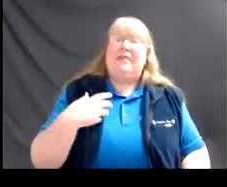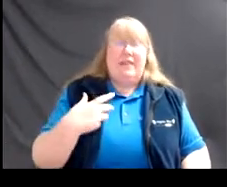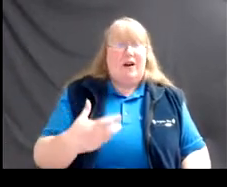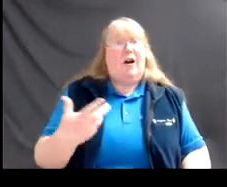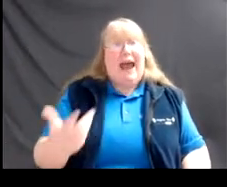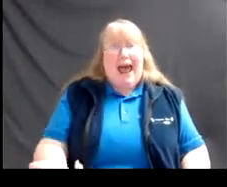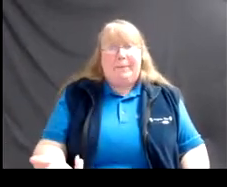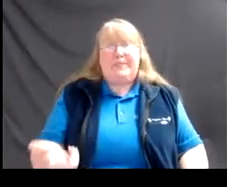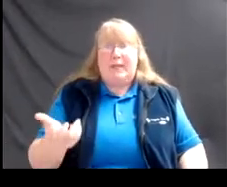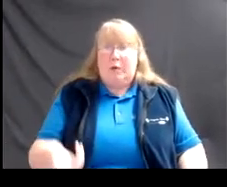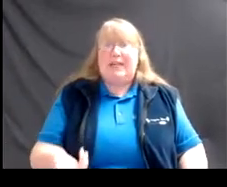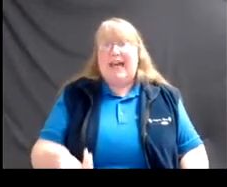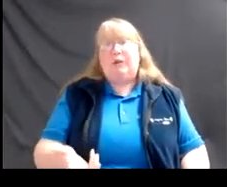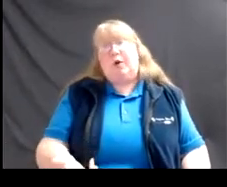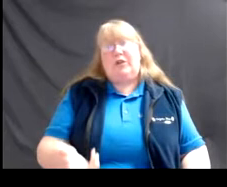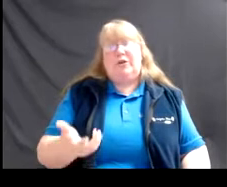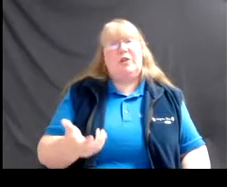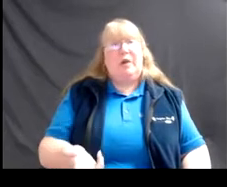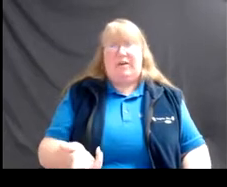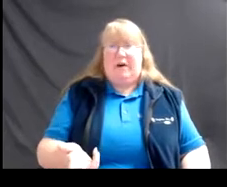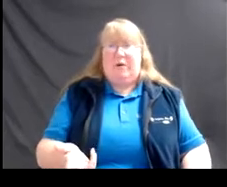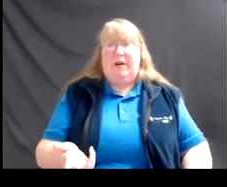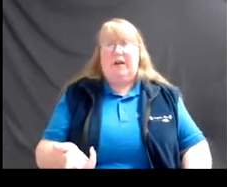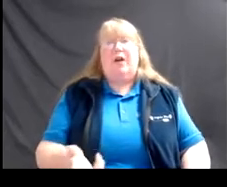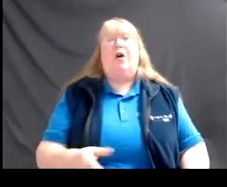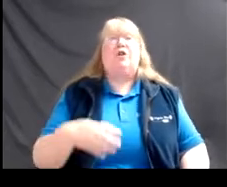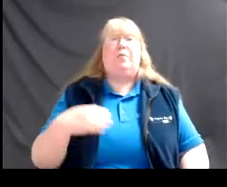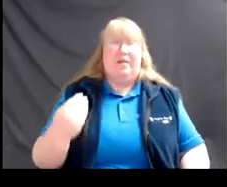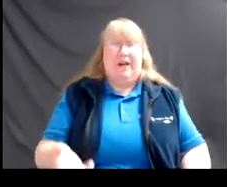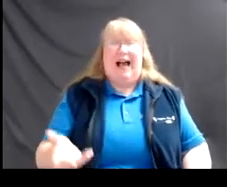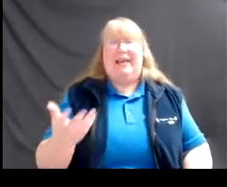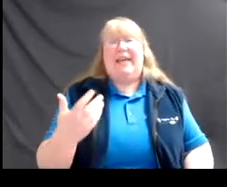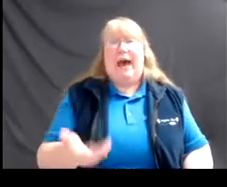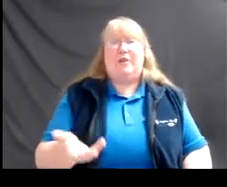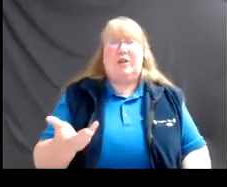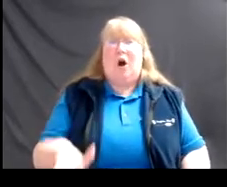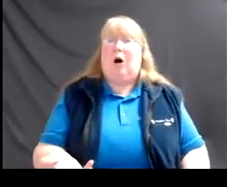There are apps that you can download to your smartphone to provide captioned calls.